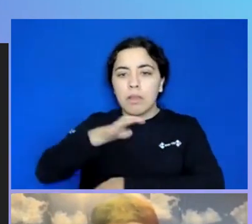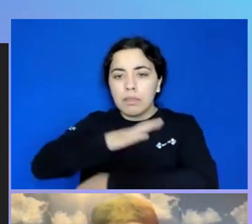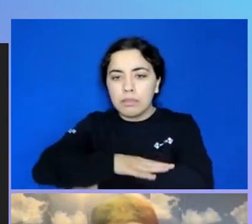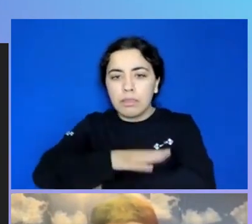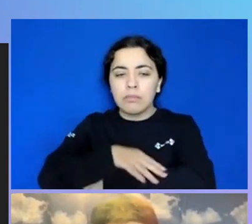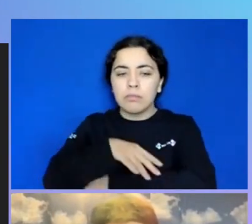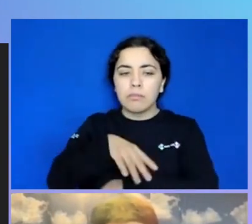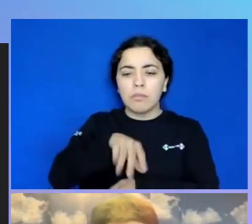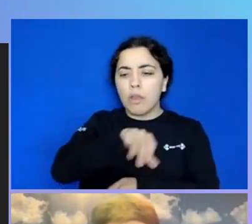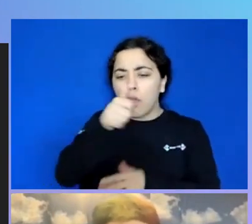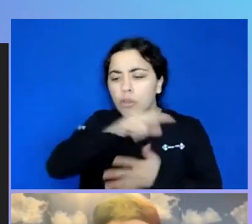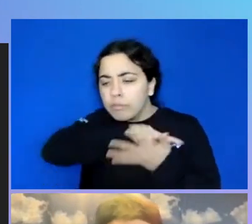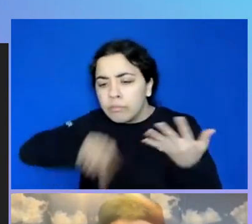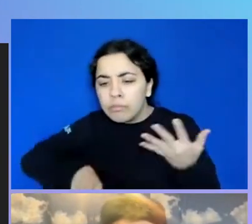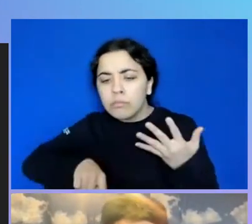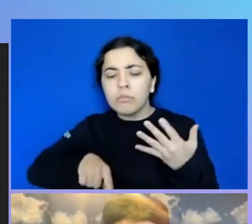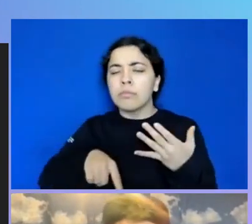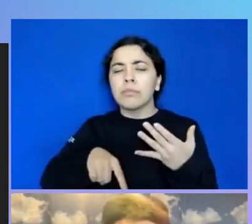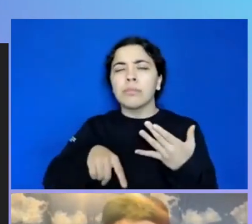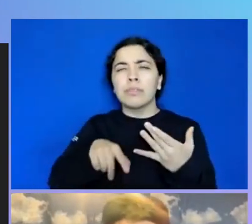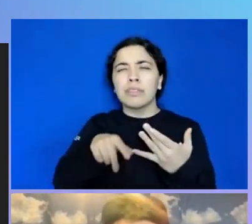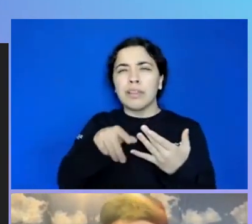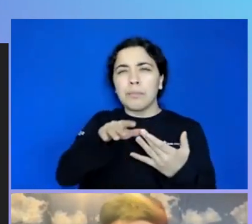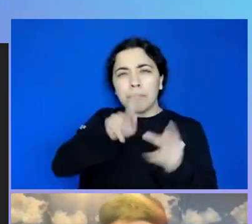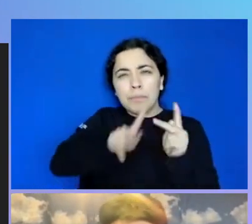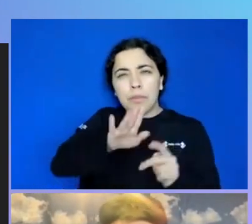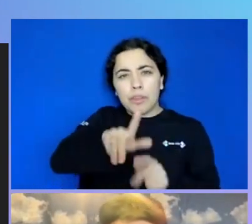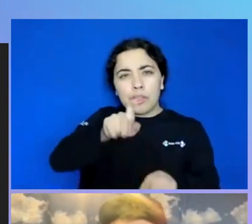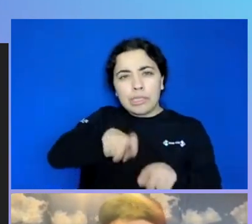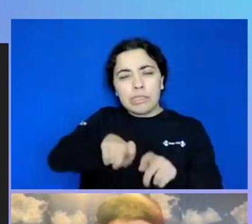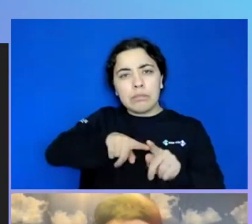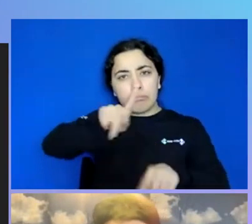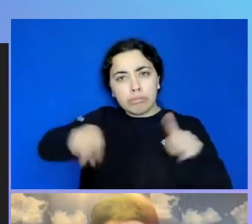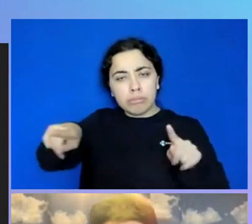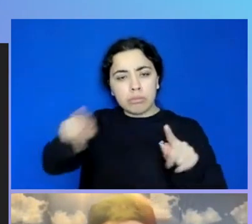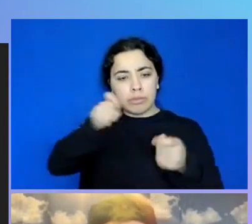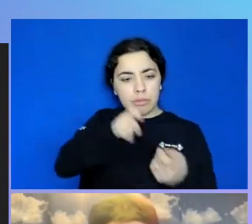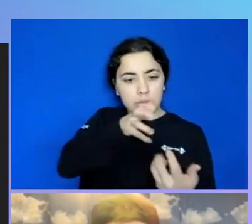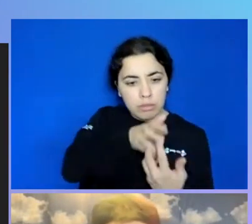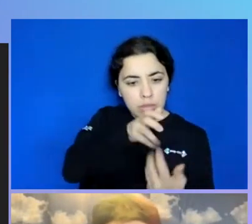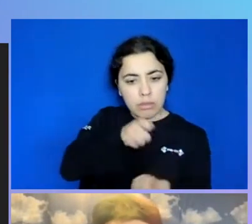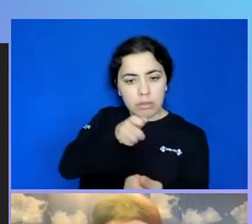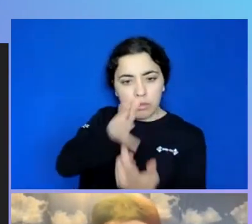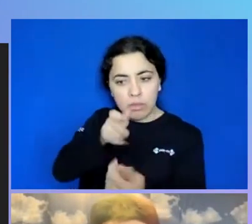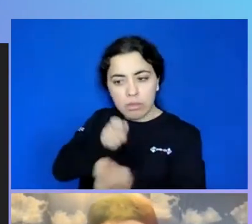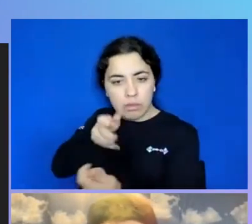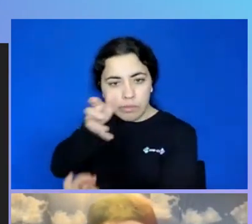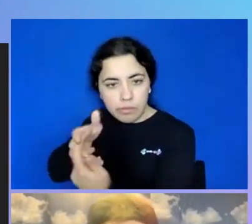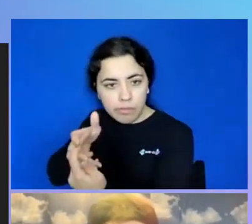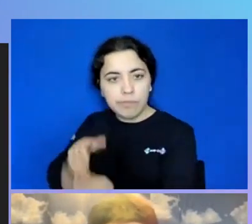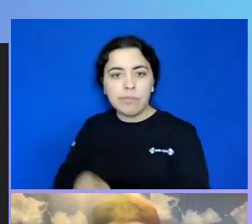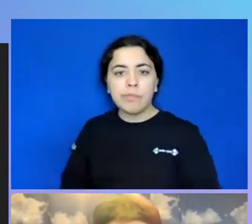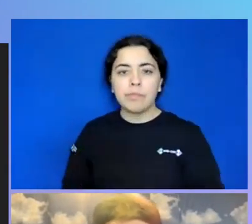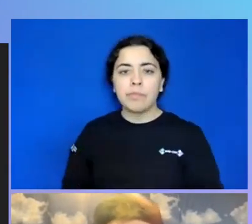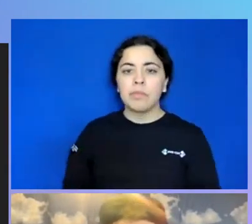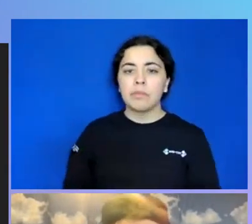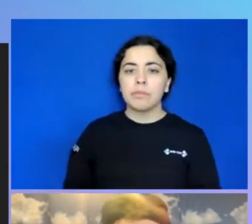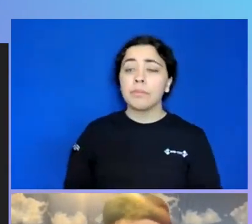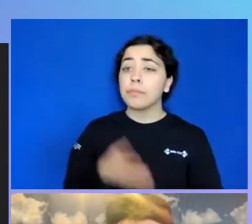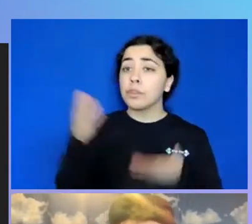Another thing is to implement service design and invest in